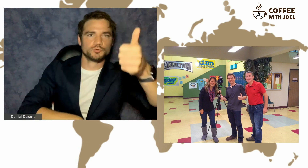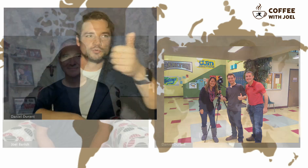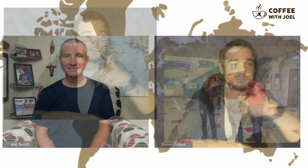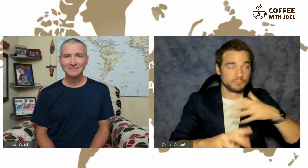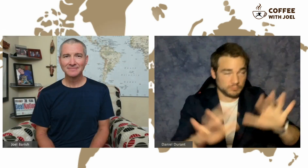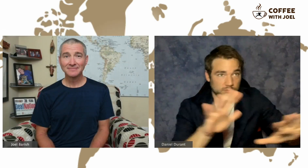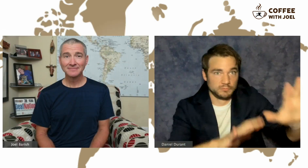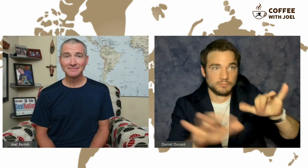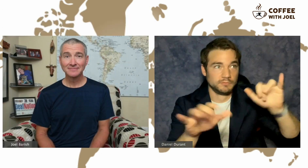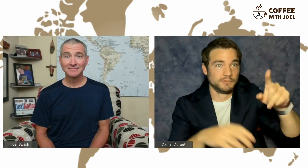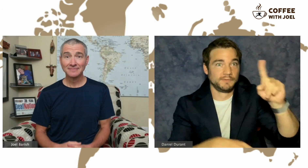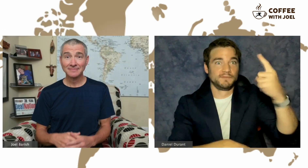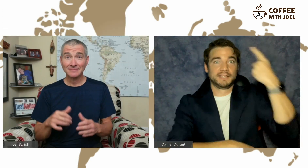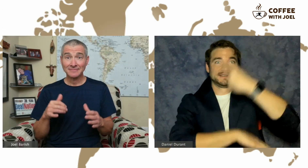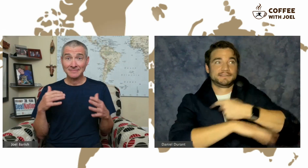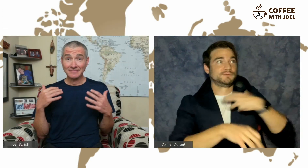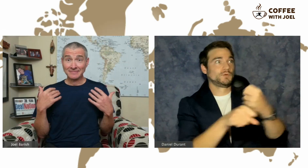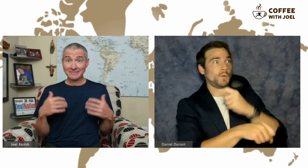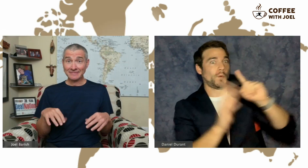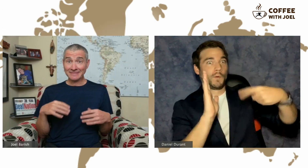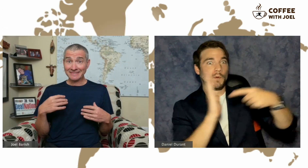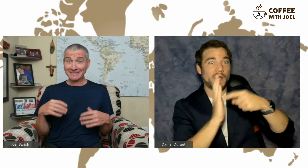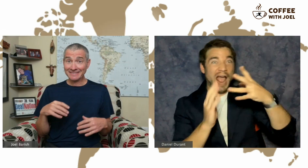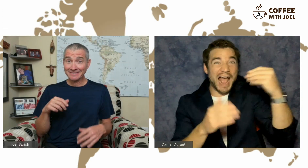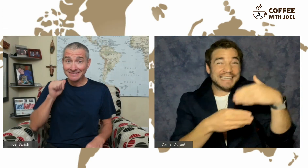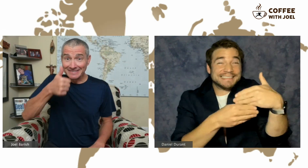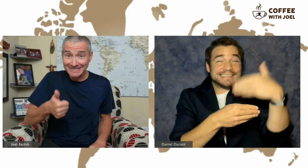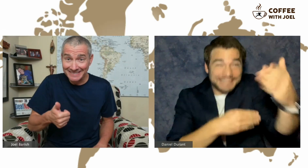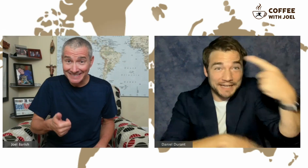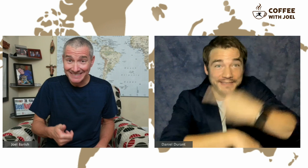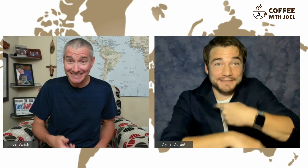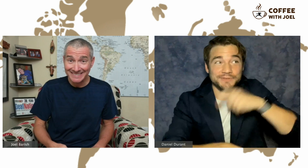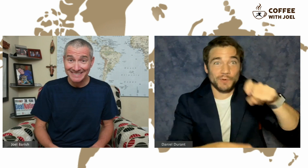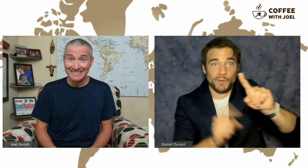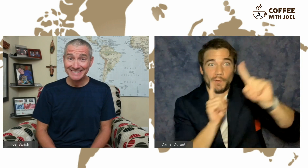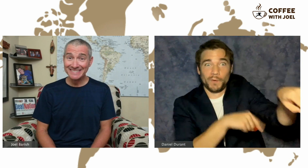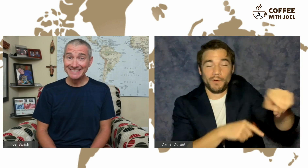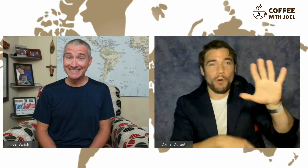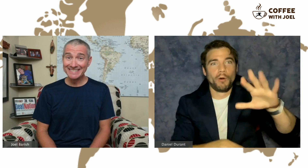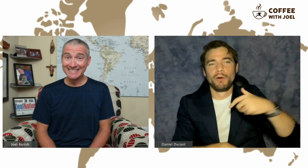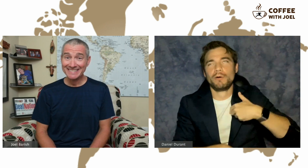for me to show up the day after. The first day I got the role, and the next day I was supposed to show up.